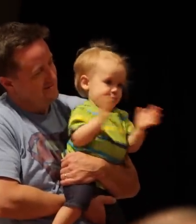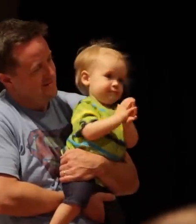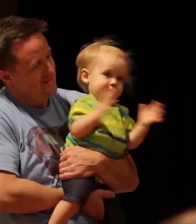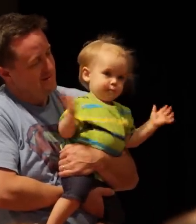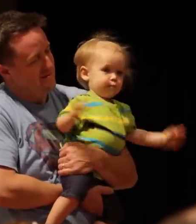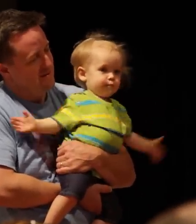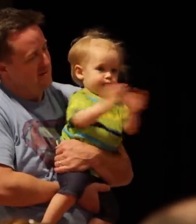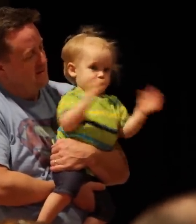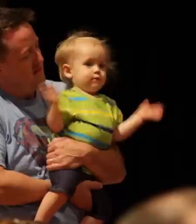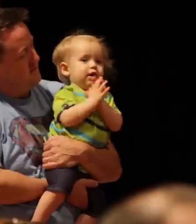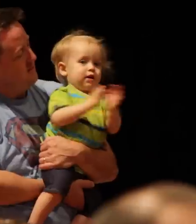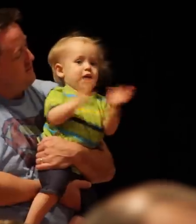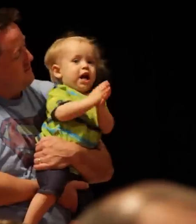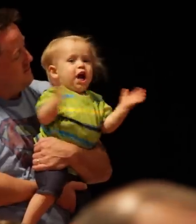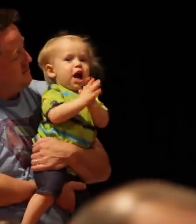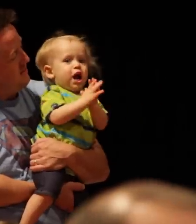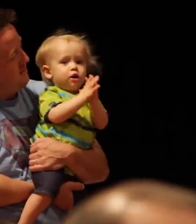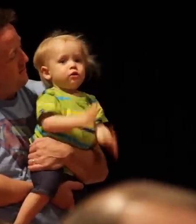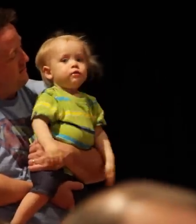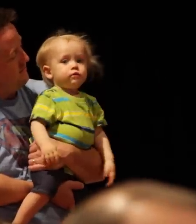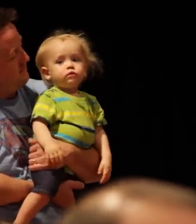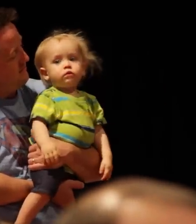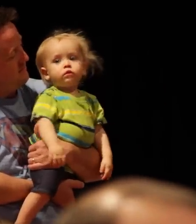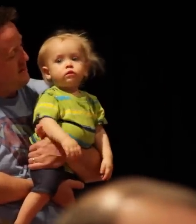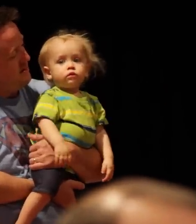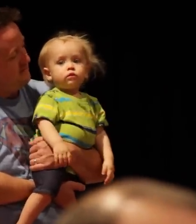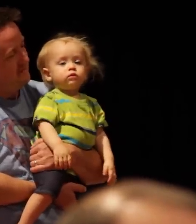He showed me another one yesterday. I was pretty impressed.